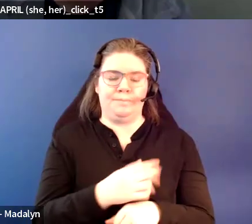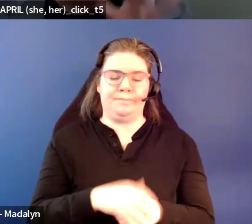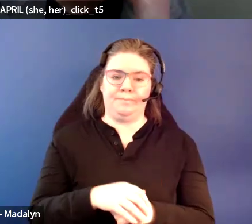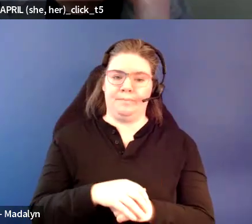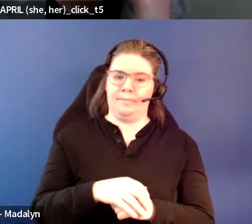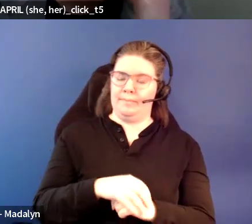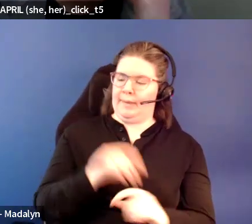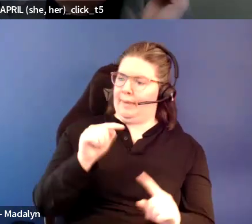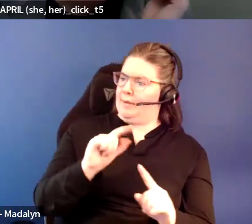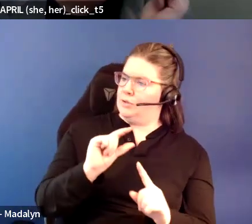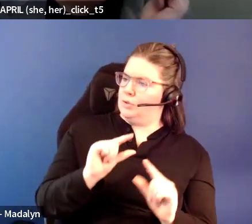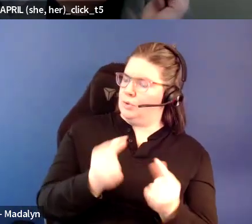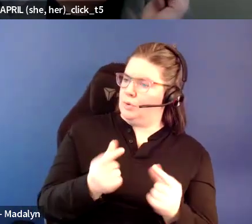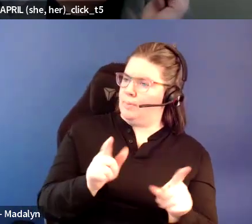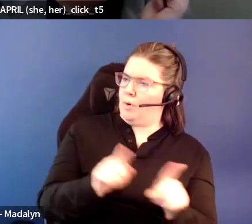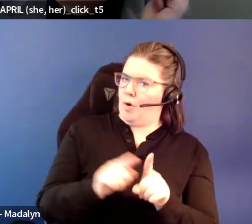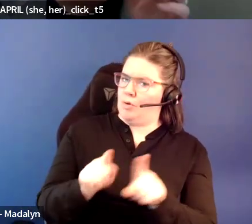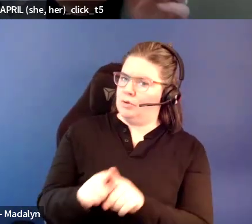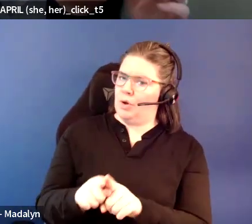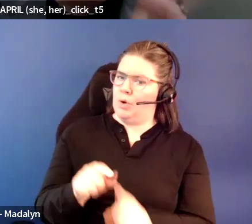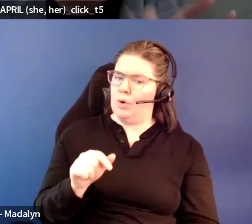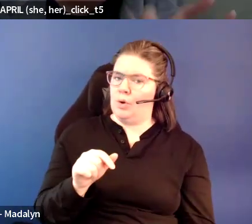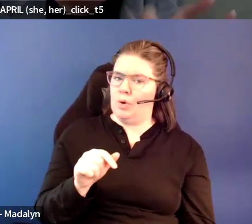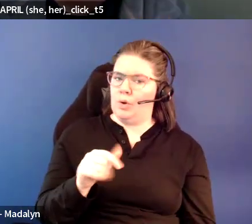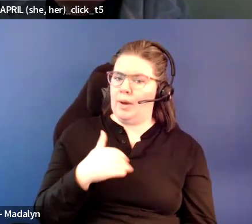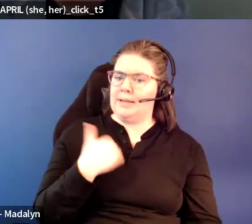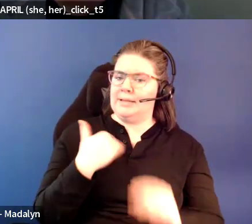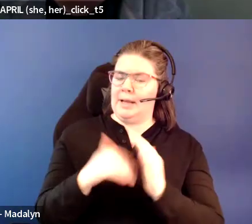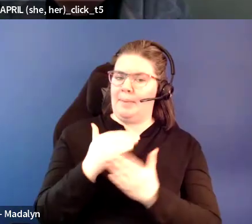Sierra Royster, APRIL (she, her): I believe also has an email list just for sales.